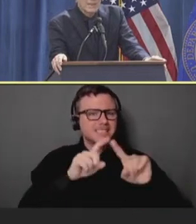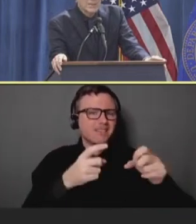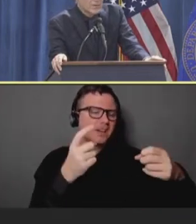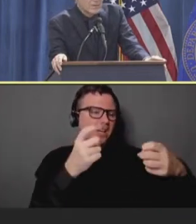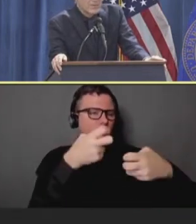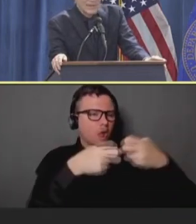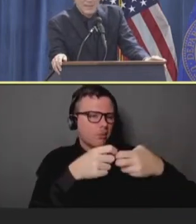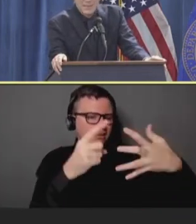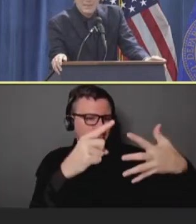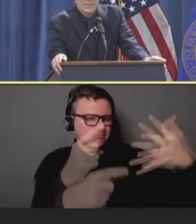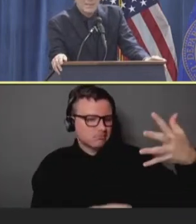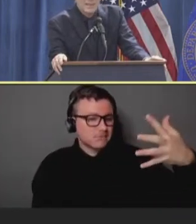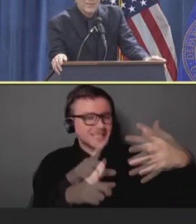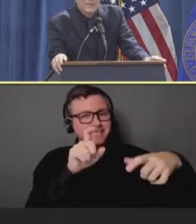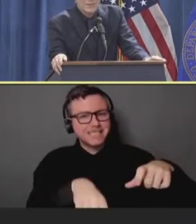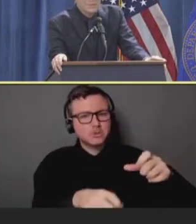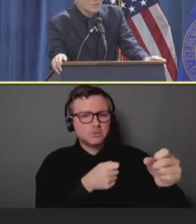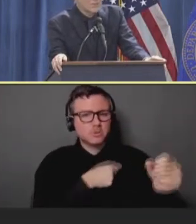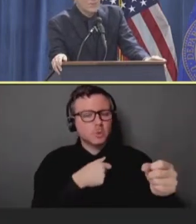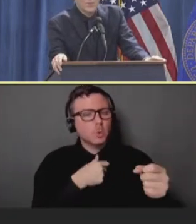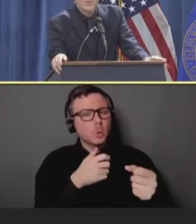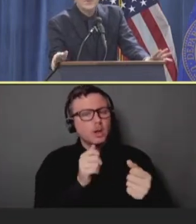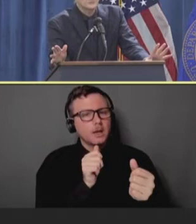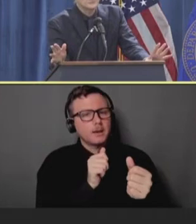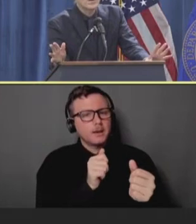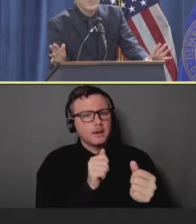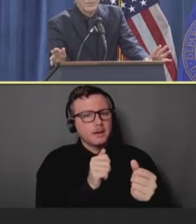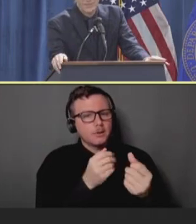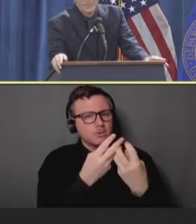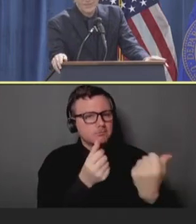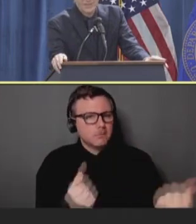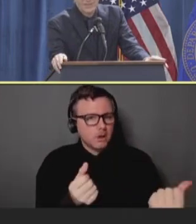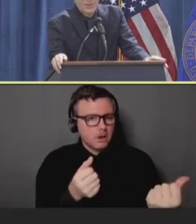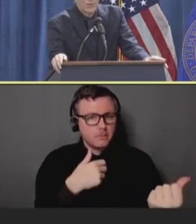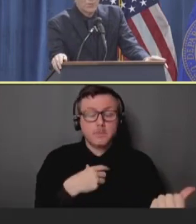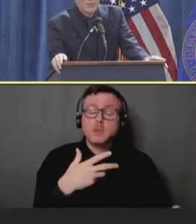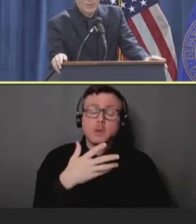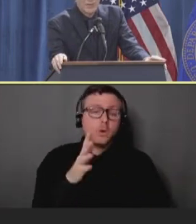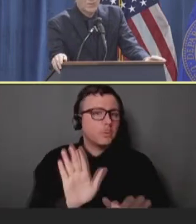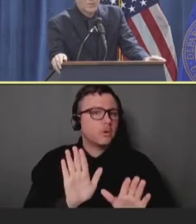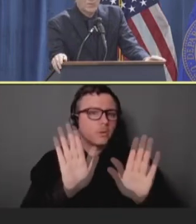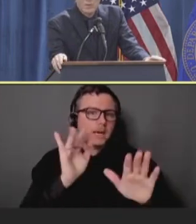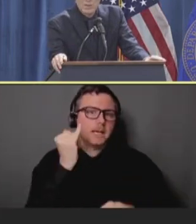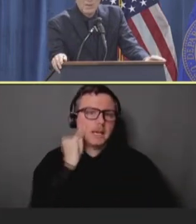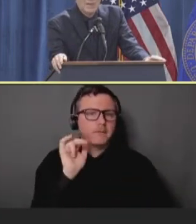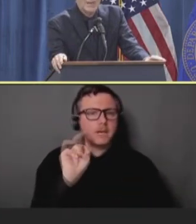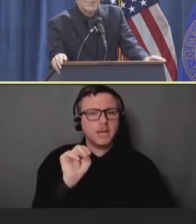As far as the vaccine side of things is concerned, it would be wonderful if this and OPV would work.